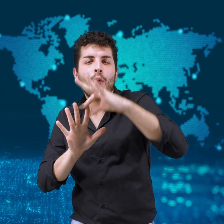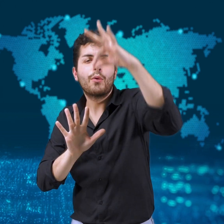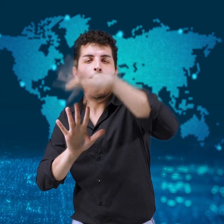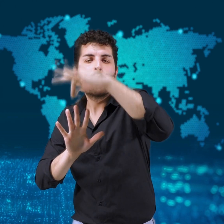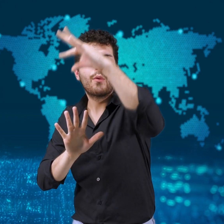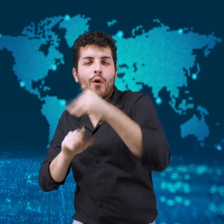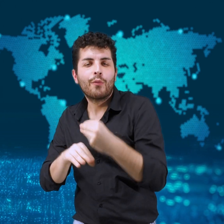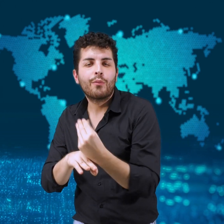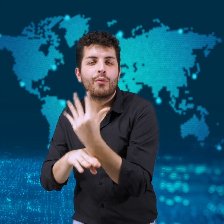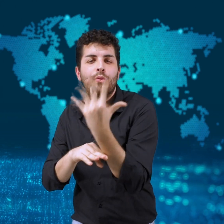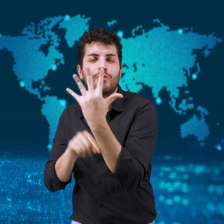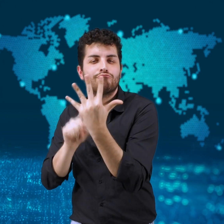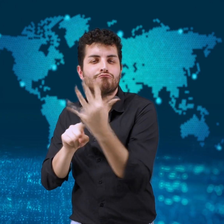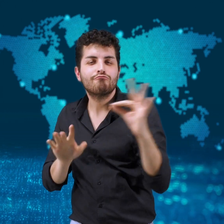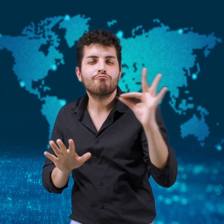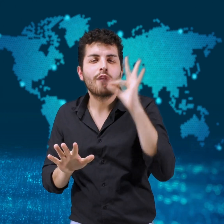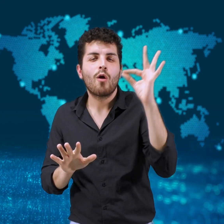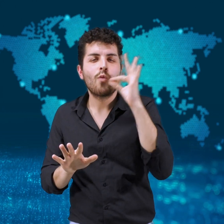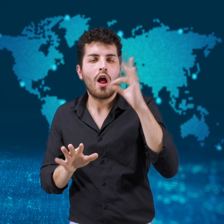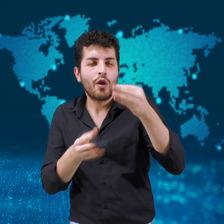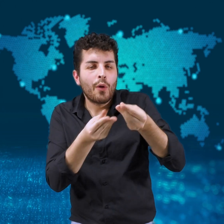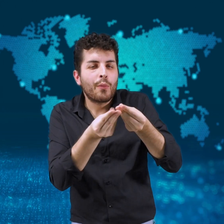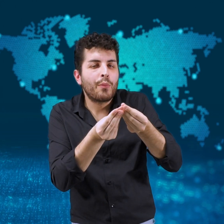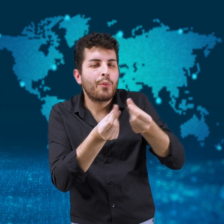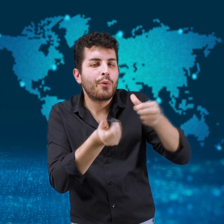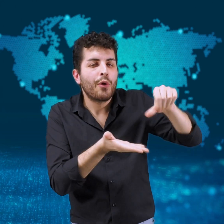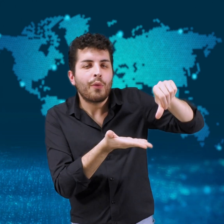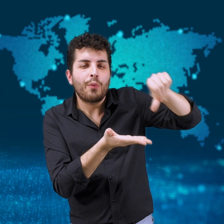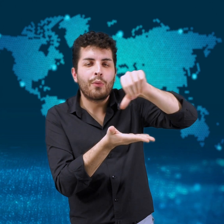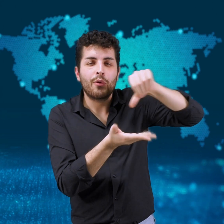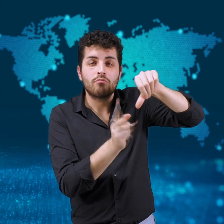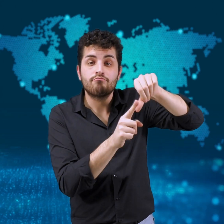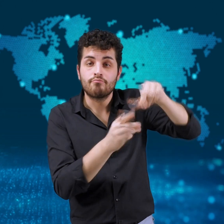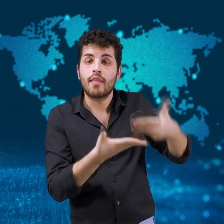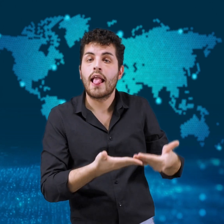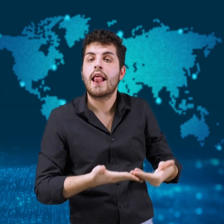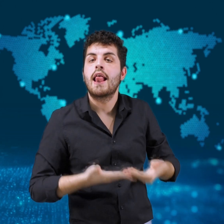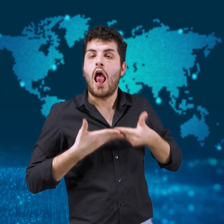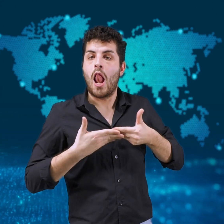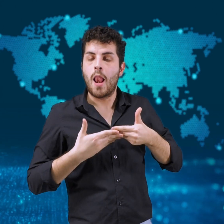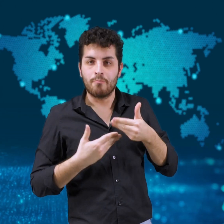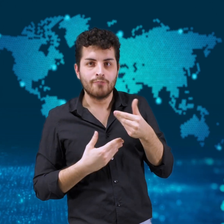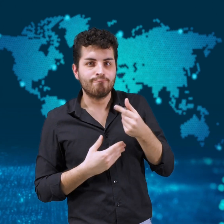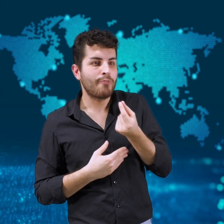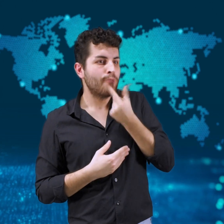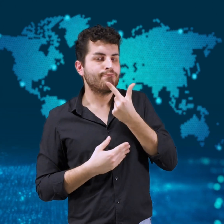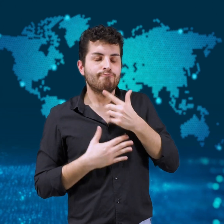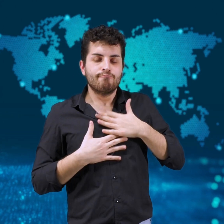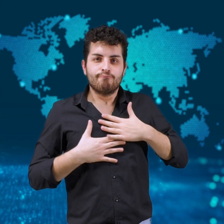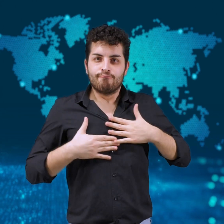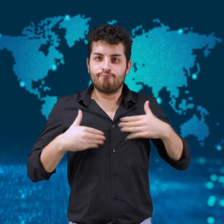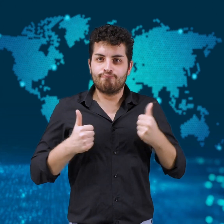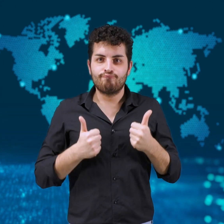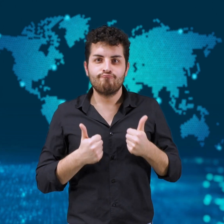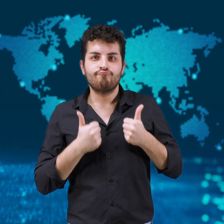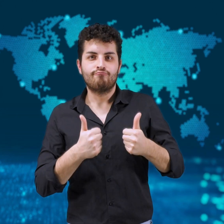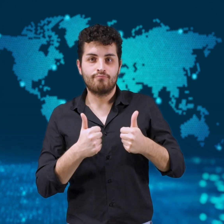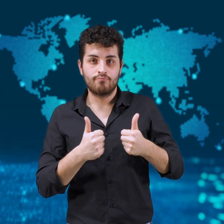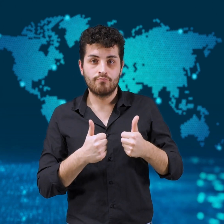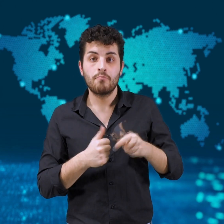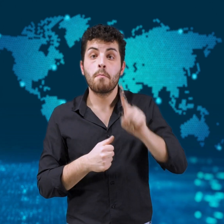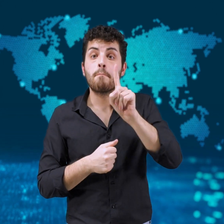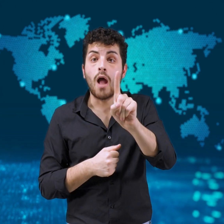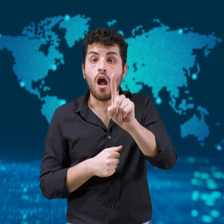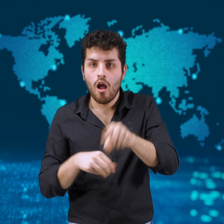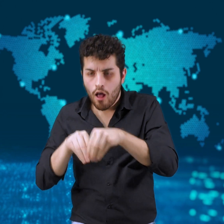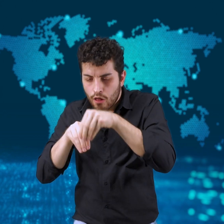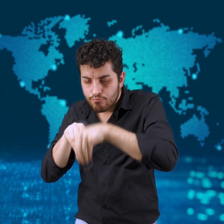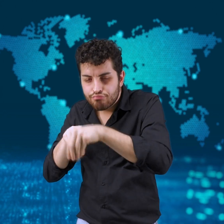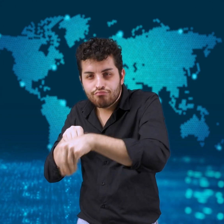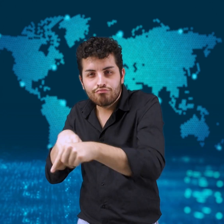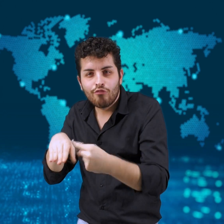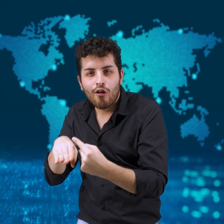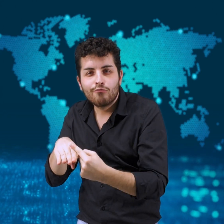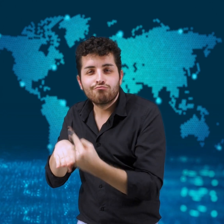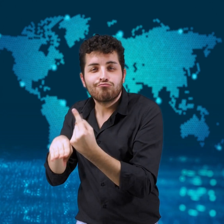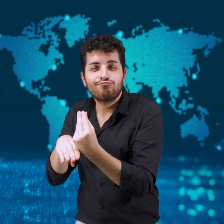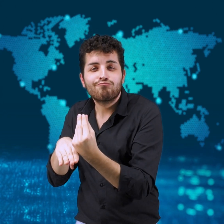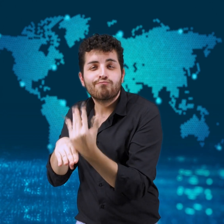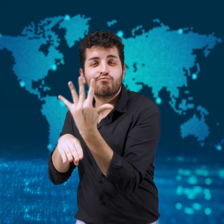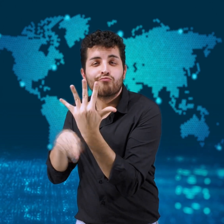A 2017 law legalized the medical use of marijuana oil but banned the